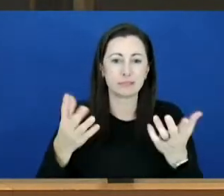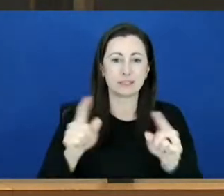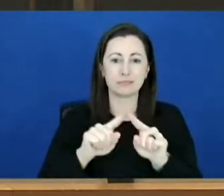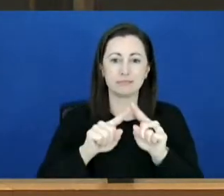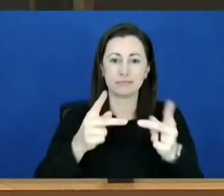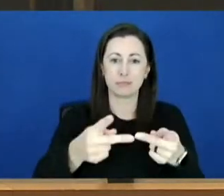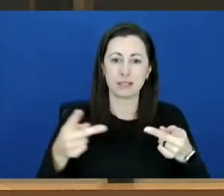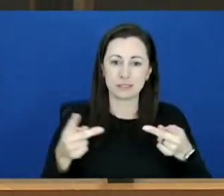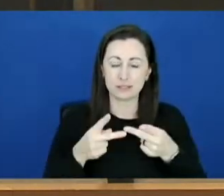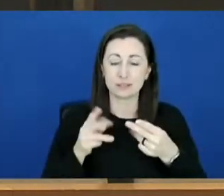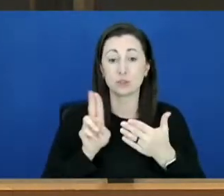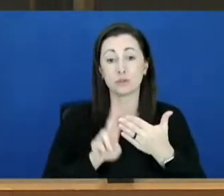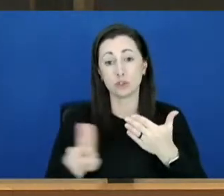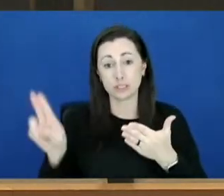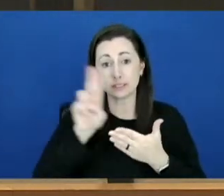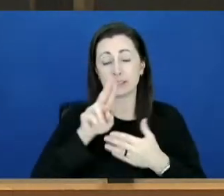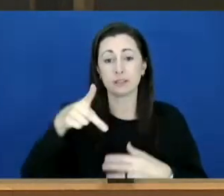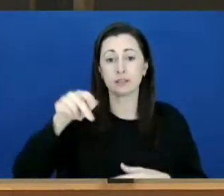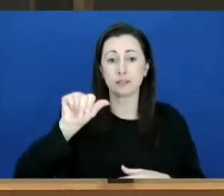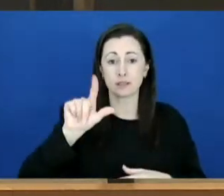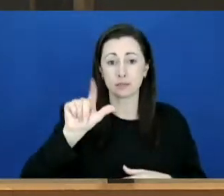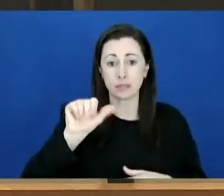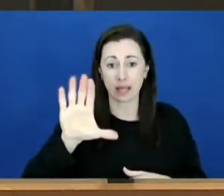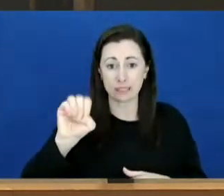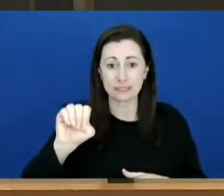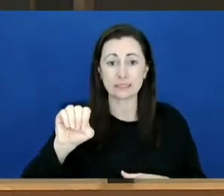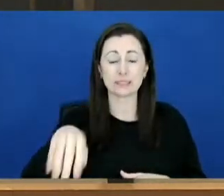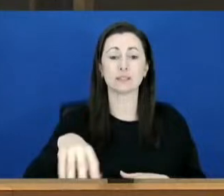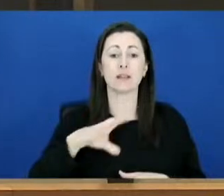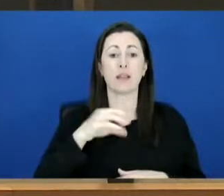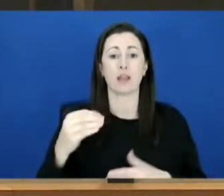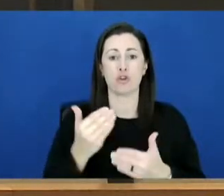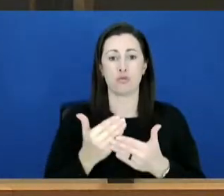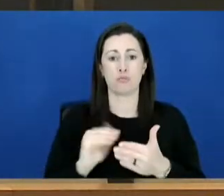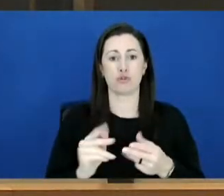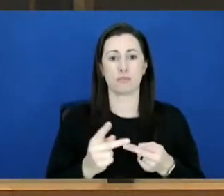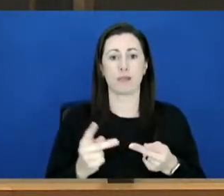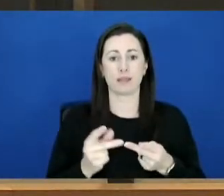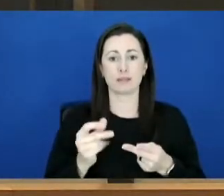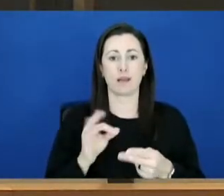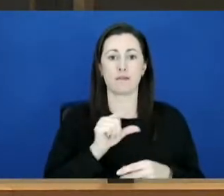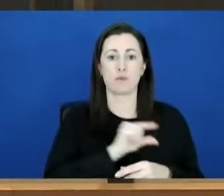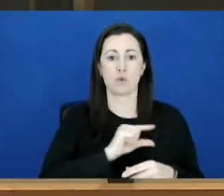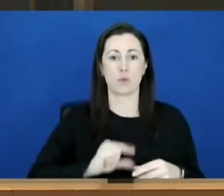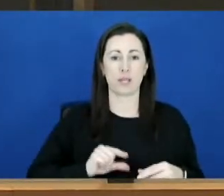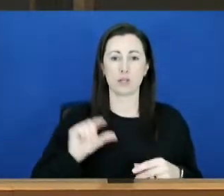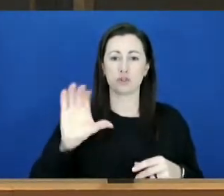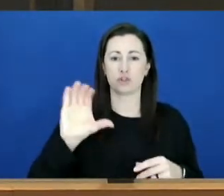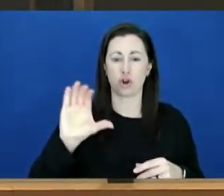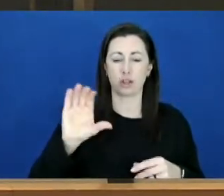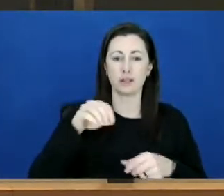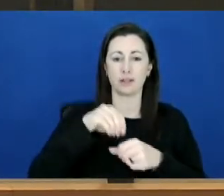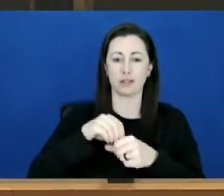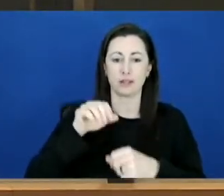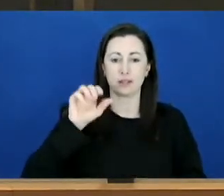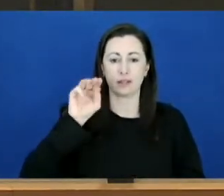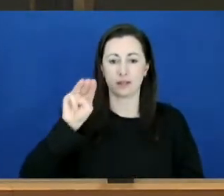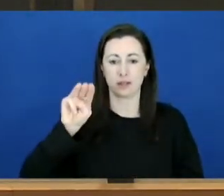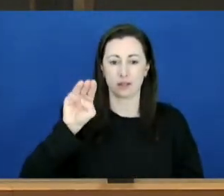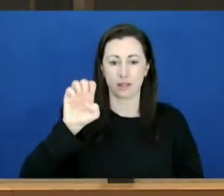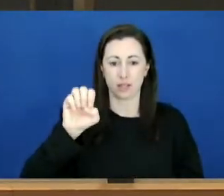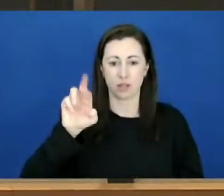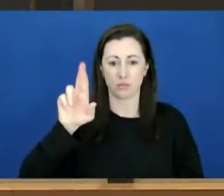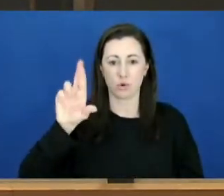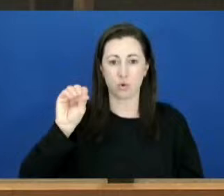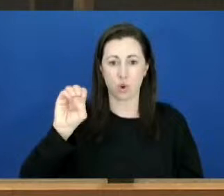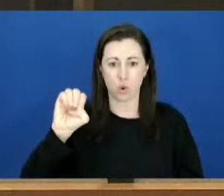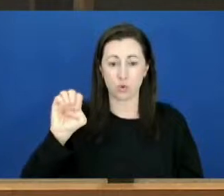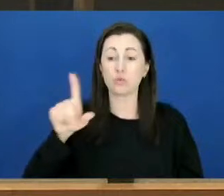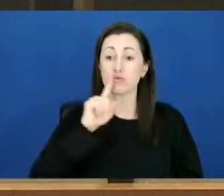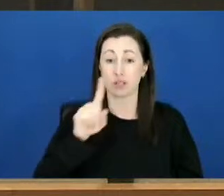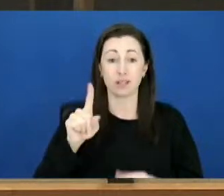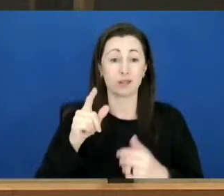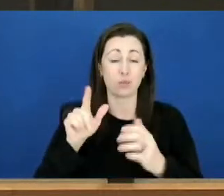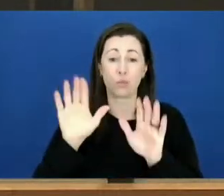CHANCE TO VISIT MANY SITES,